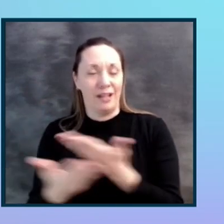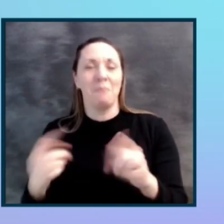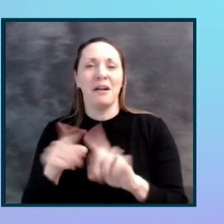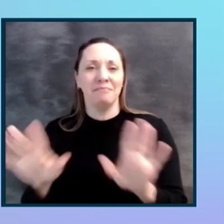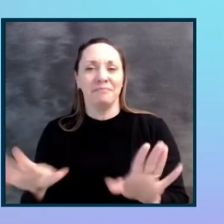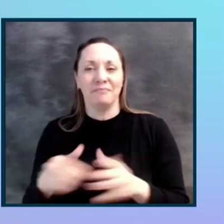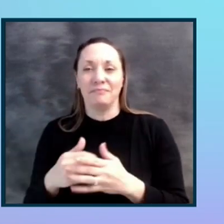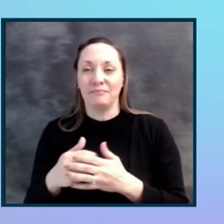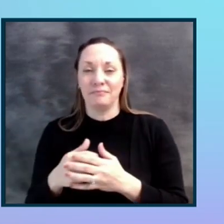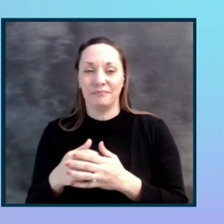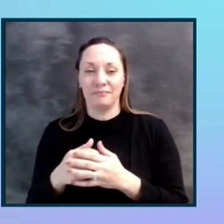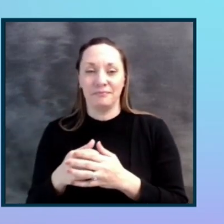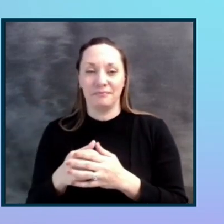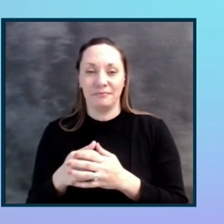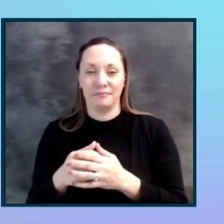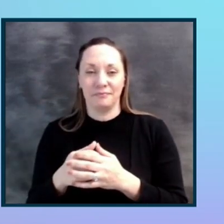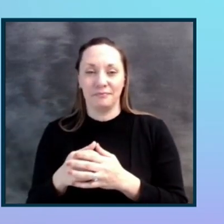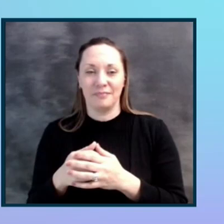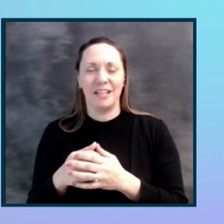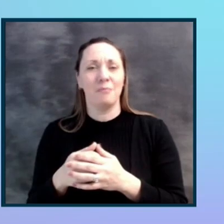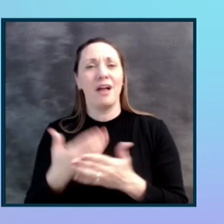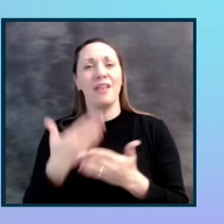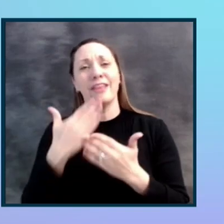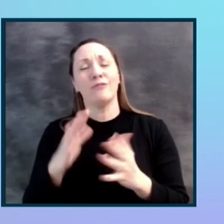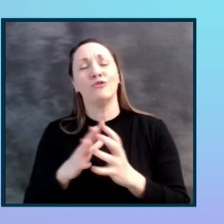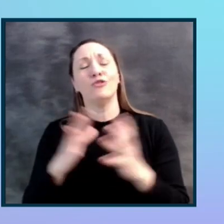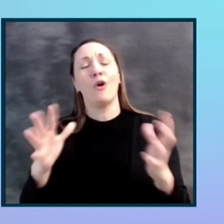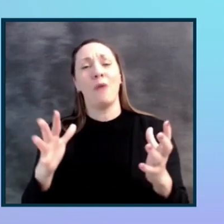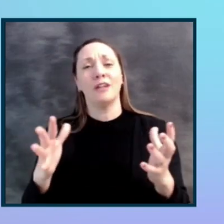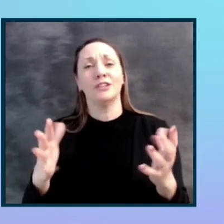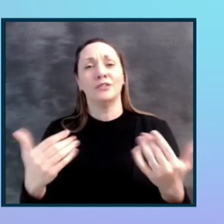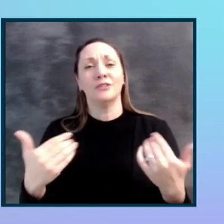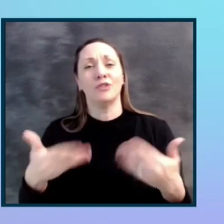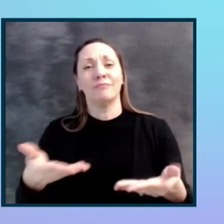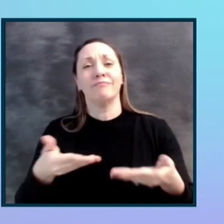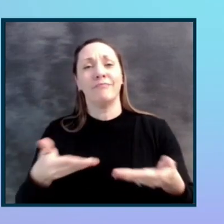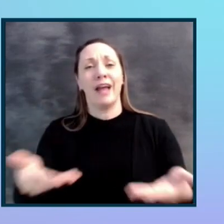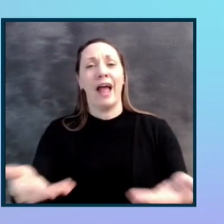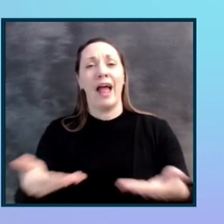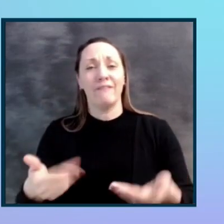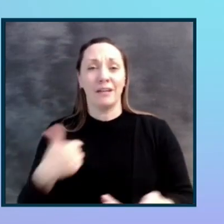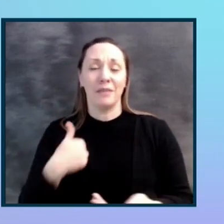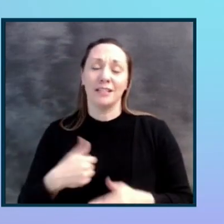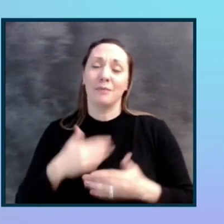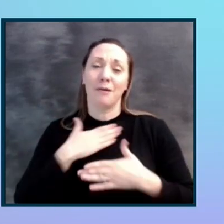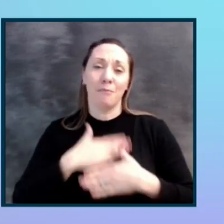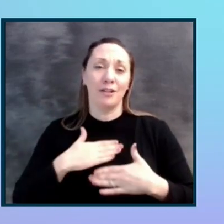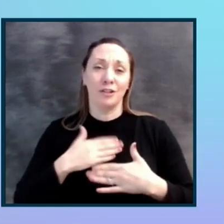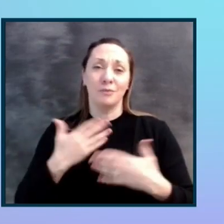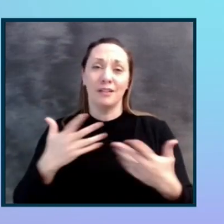Excellent. - Thank you. Yeah, thank you so much for having me. I wanna reiterate that it's been an absolute pleasure. It's been great fun you. Thank you.